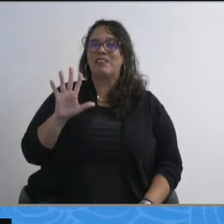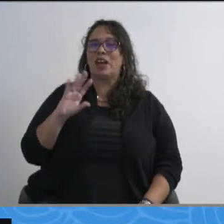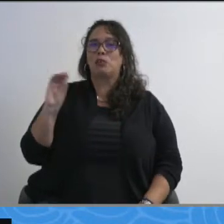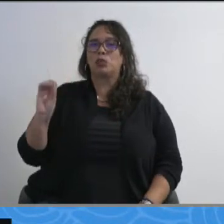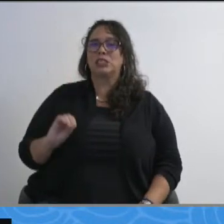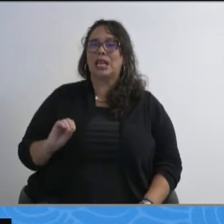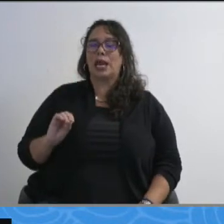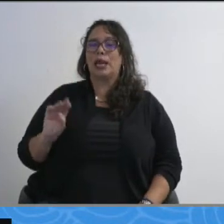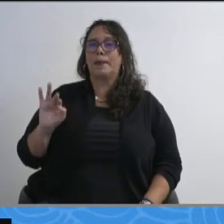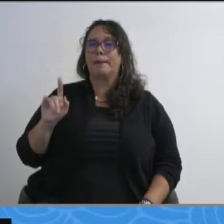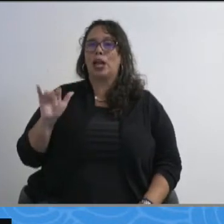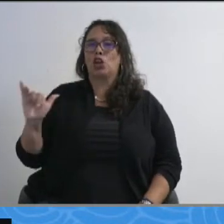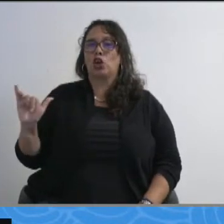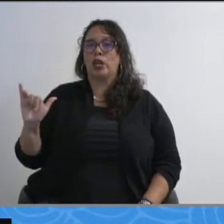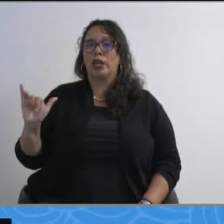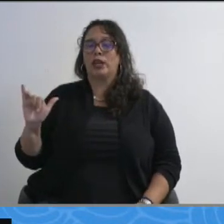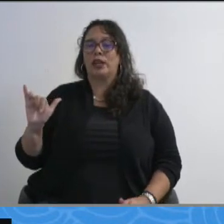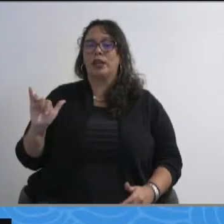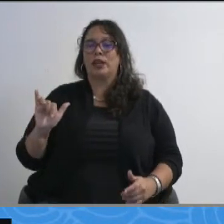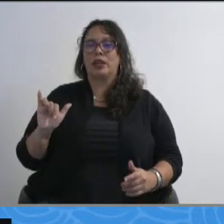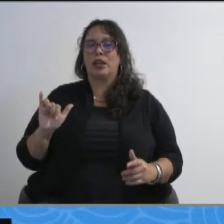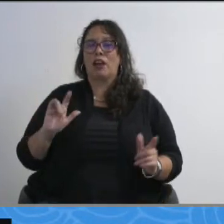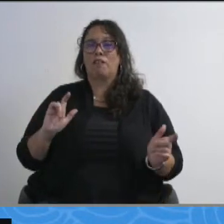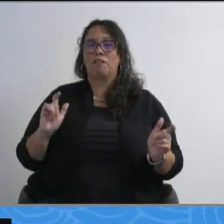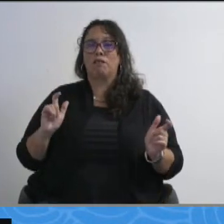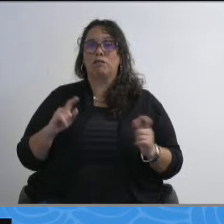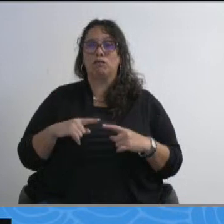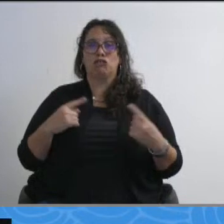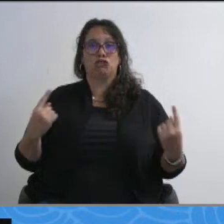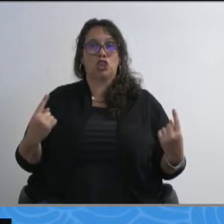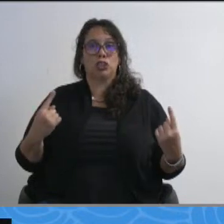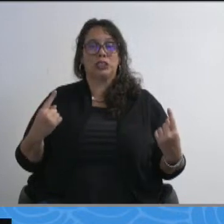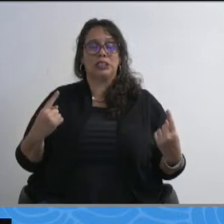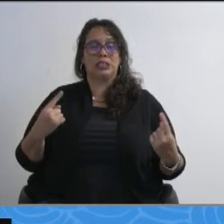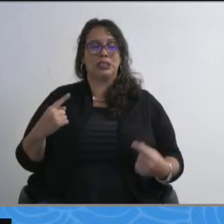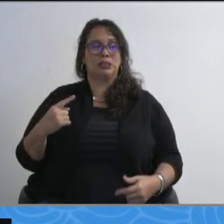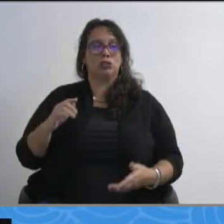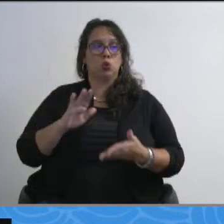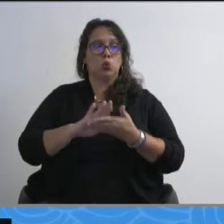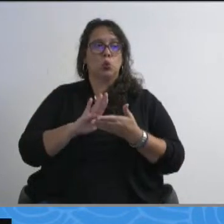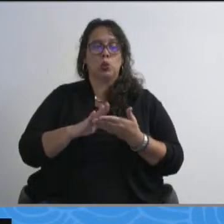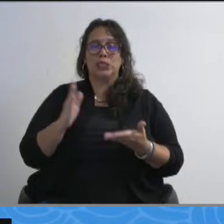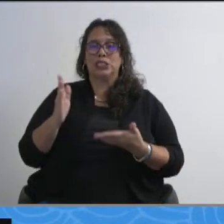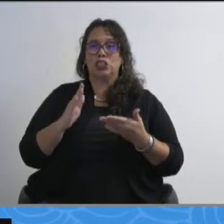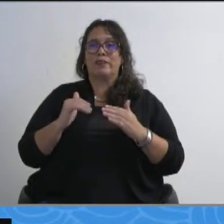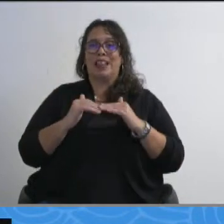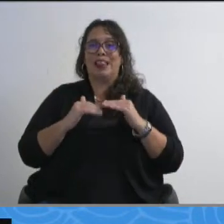versus schools that serve less than 75% minority students." And here's what we came up with.